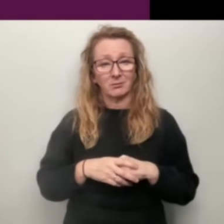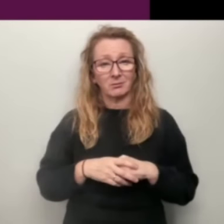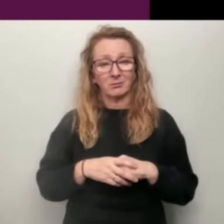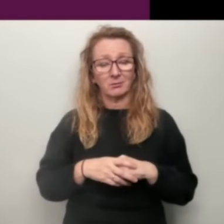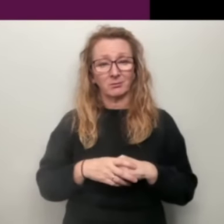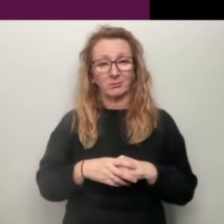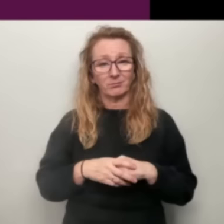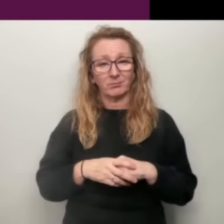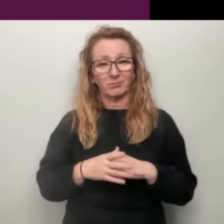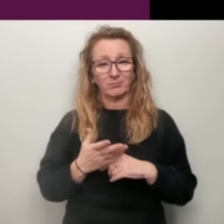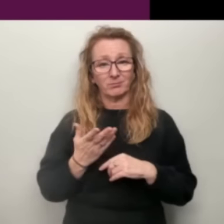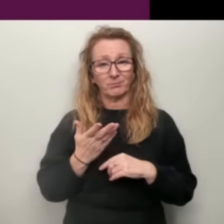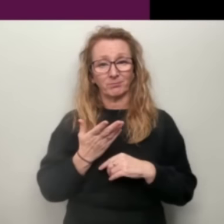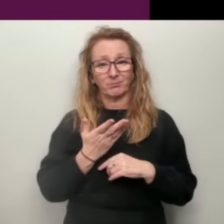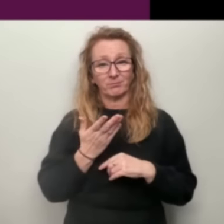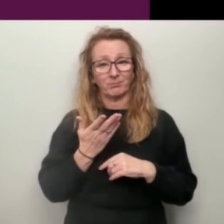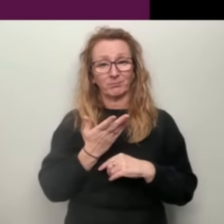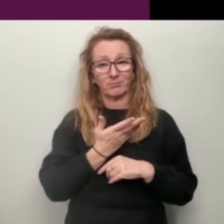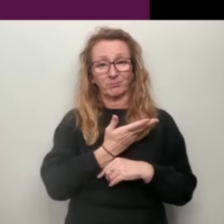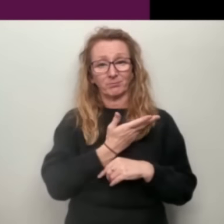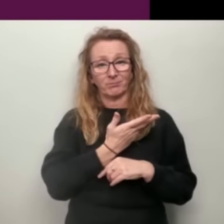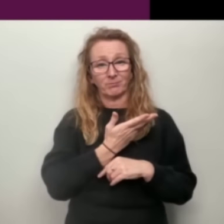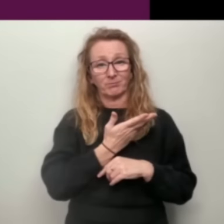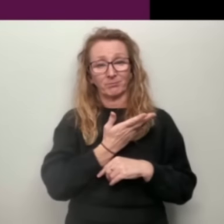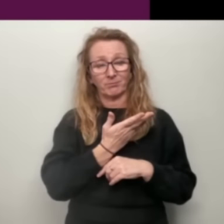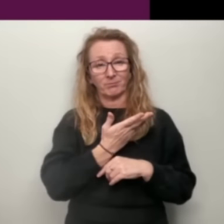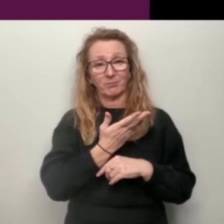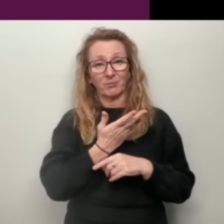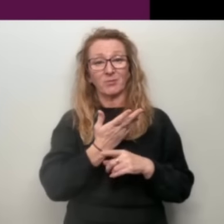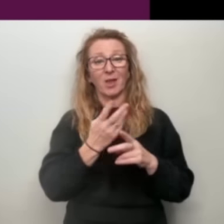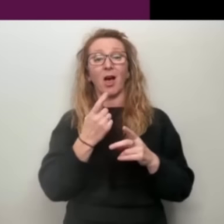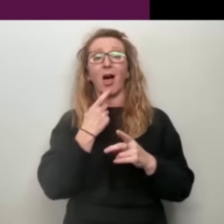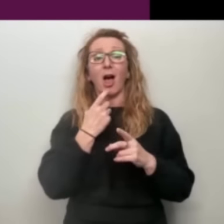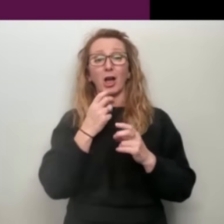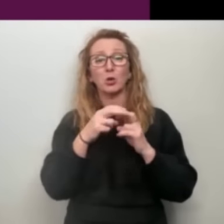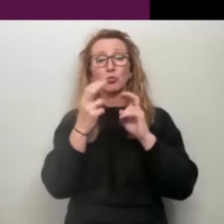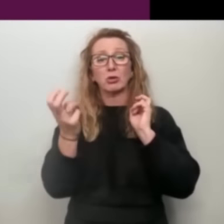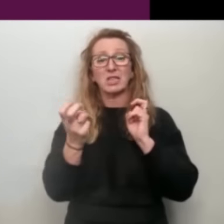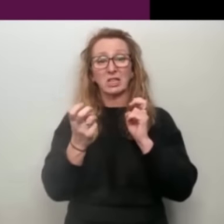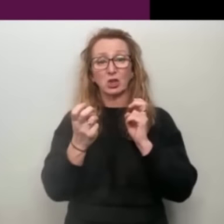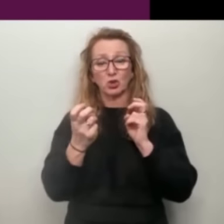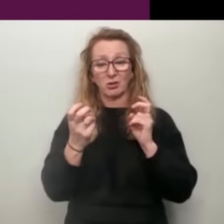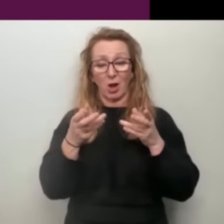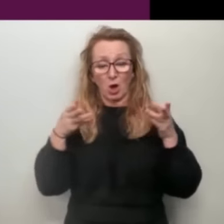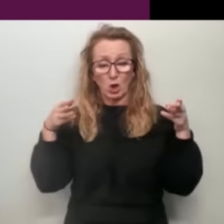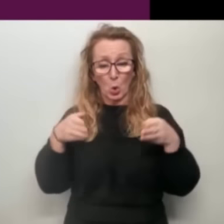So here we are. This is the Iron Bridge. It spans the Severn gorge in mid Shropshire.